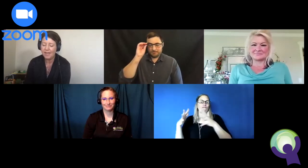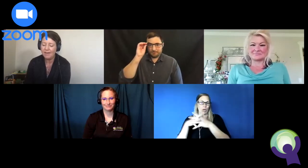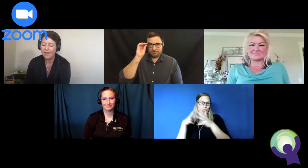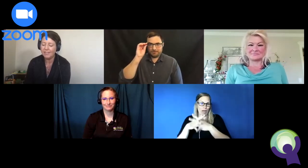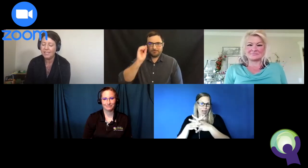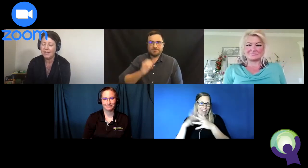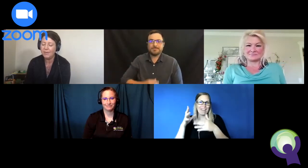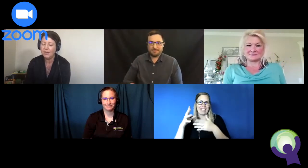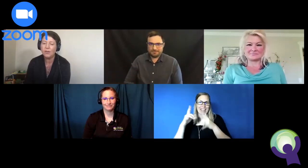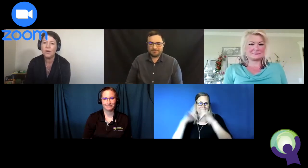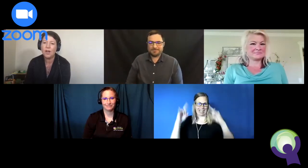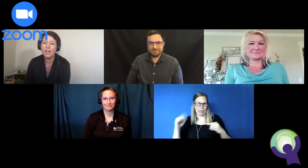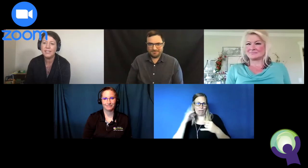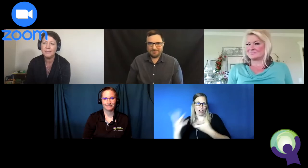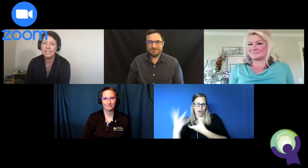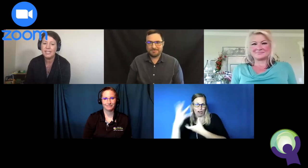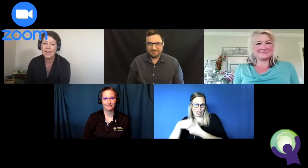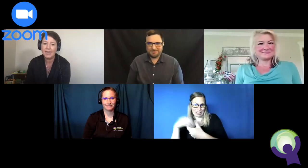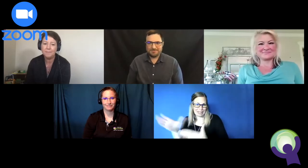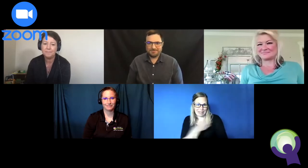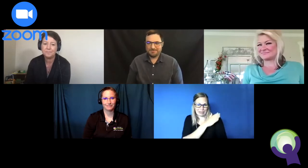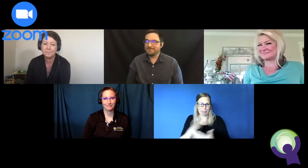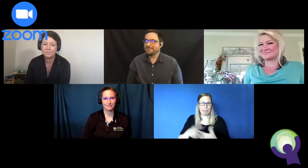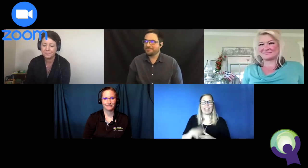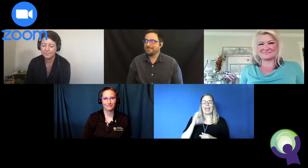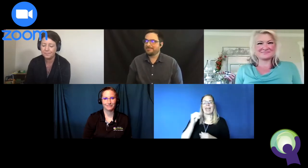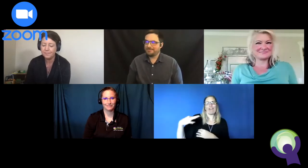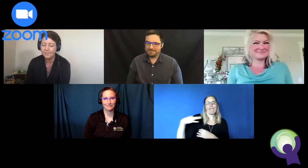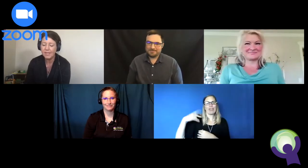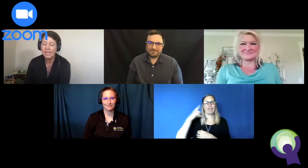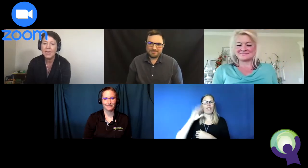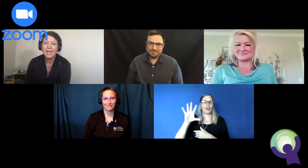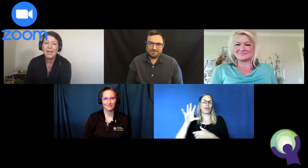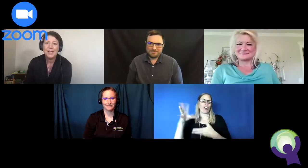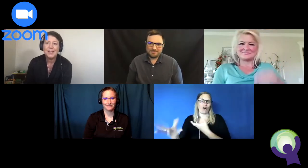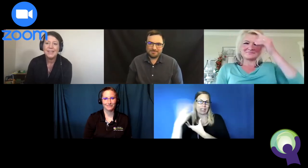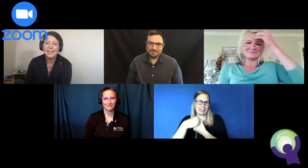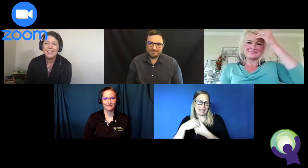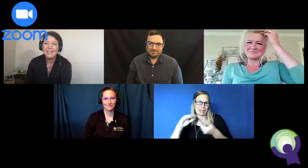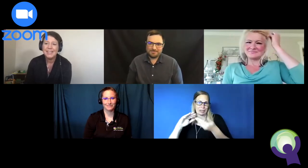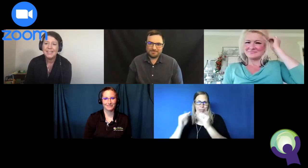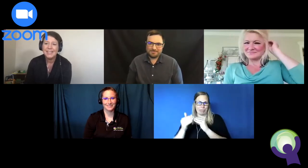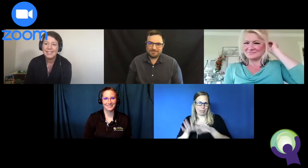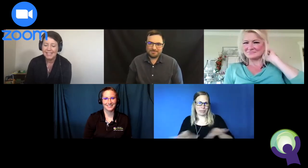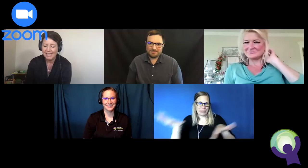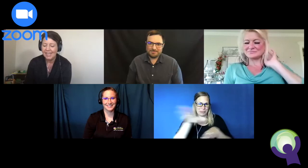and volunteering with her local autism society.